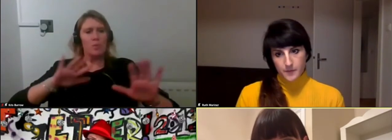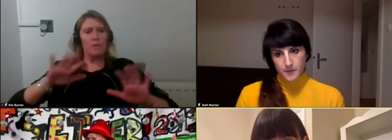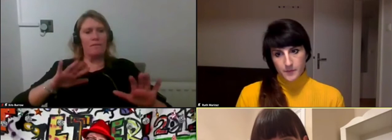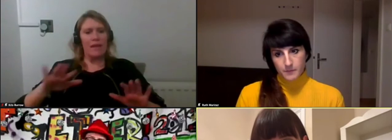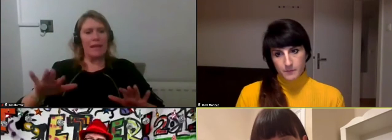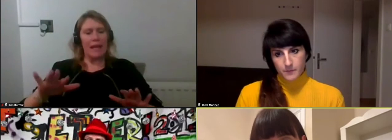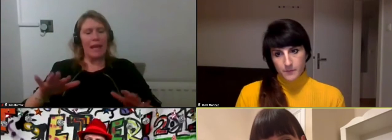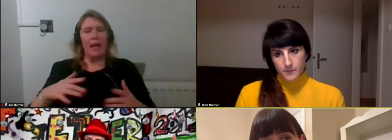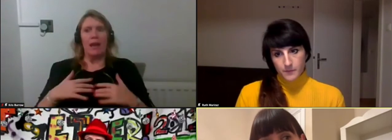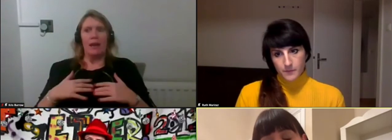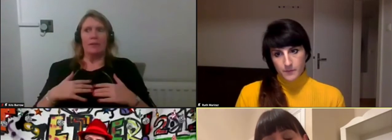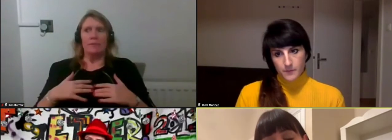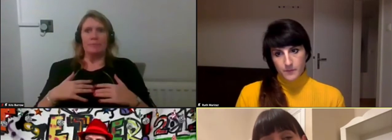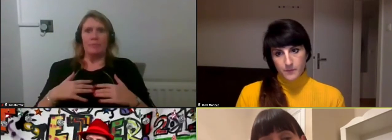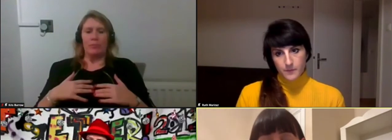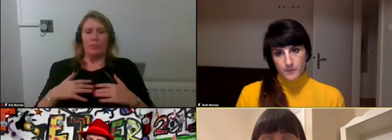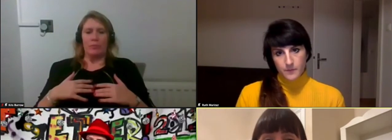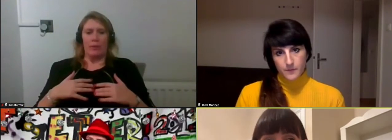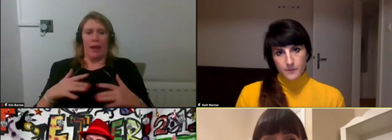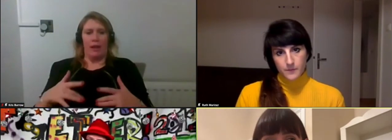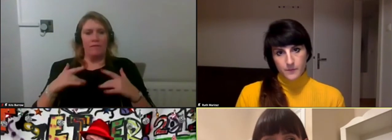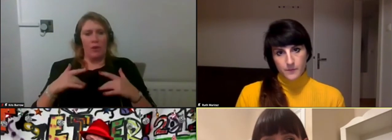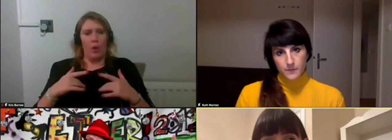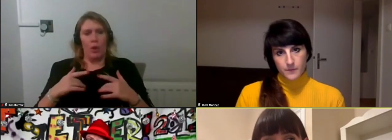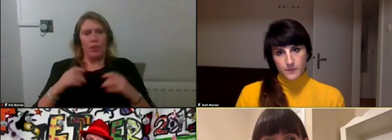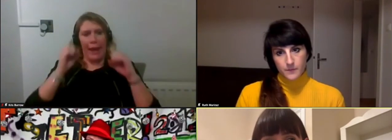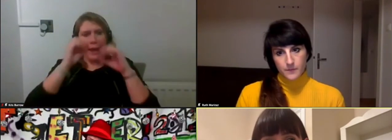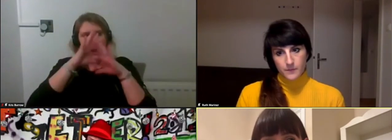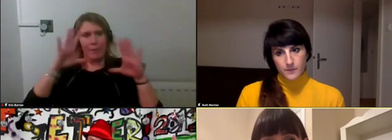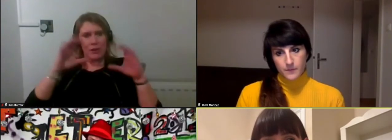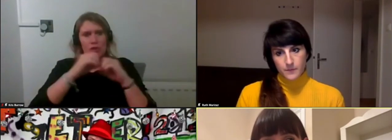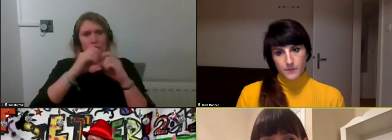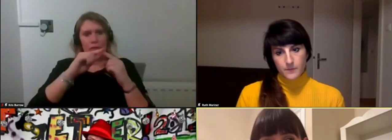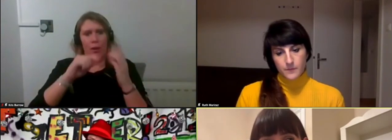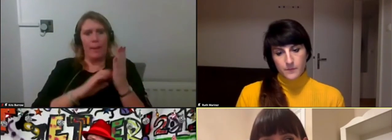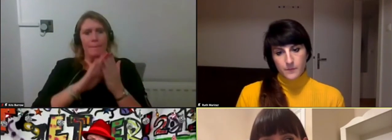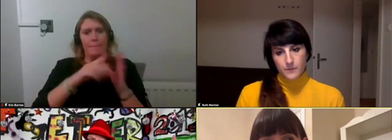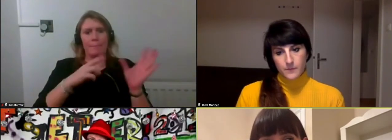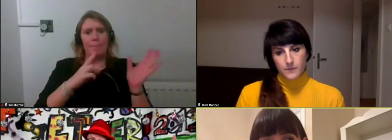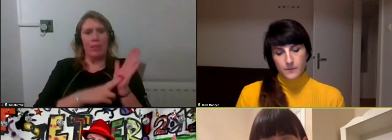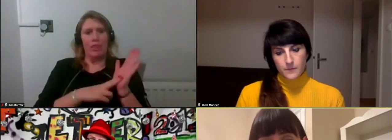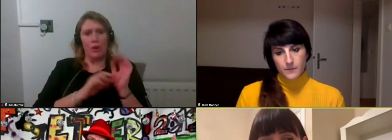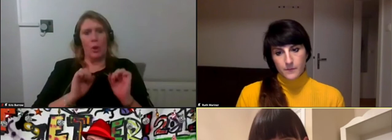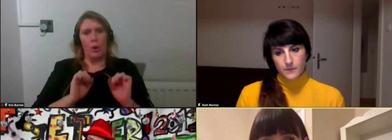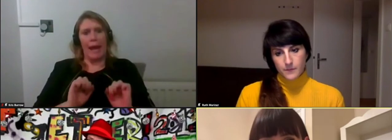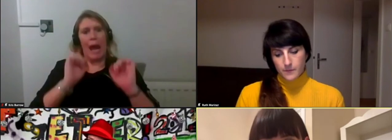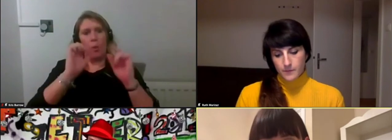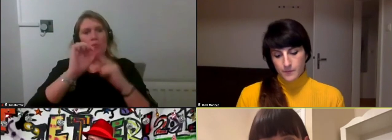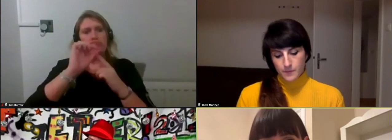think the image of Bethan on the website, you know on our programme, we had a lot of